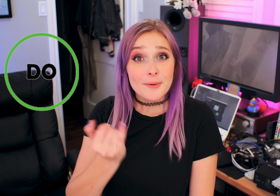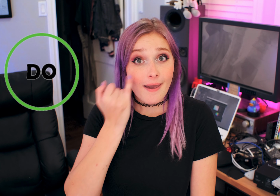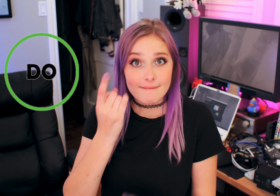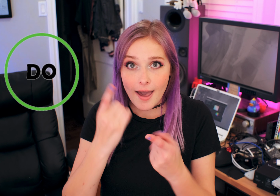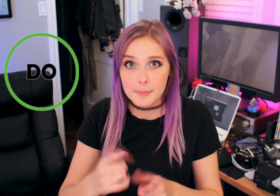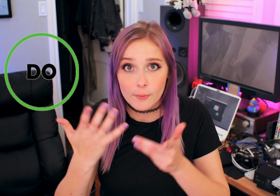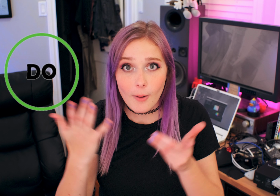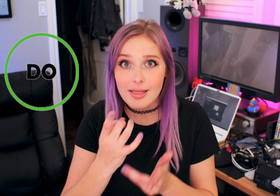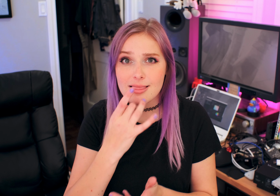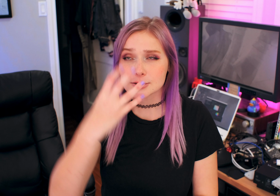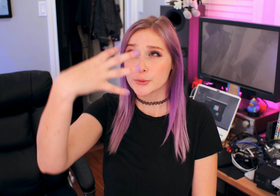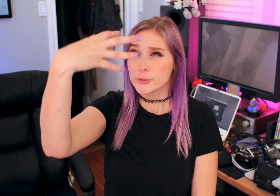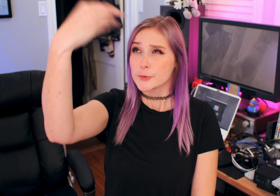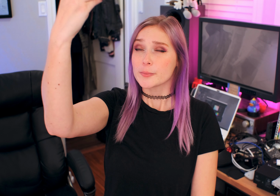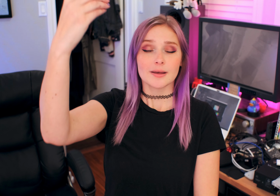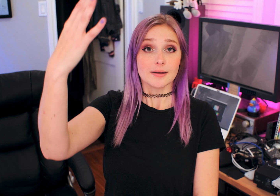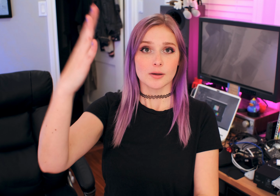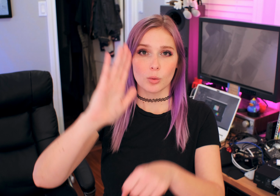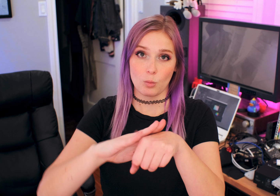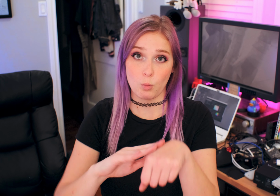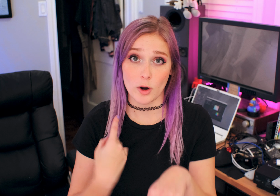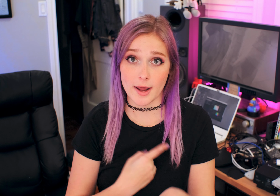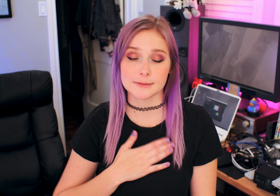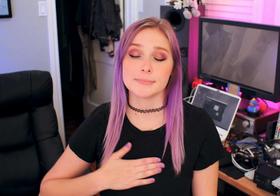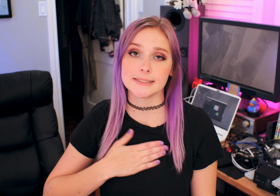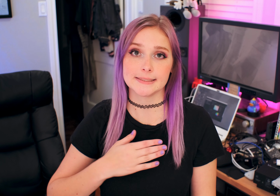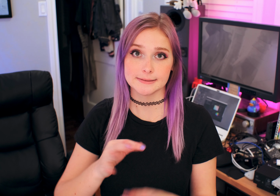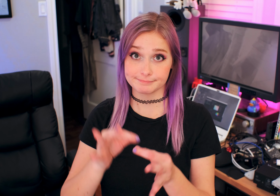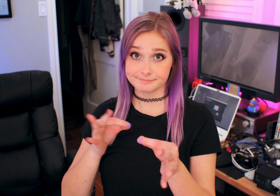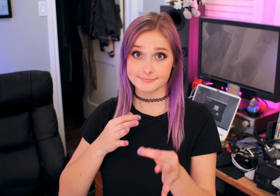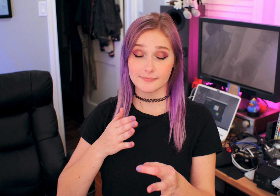Give us a warning if you are going to turn the lights out, please.